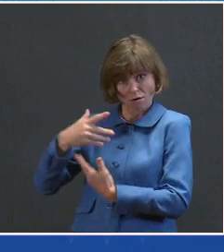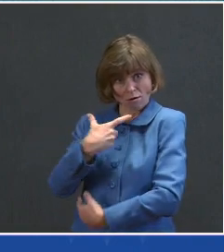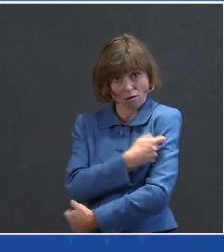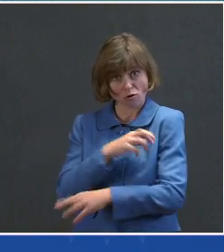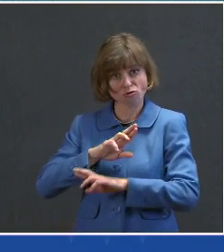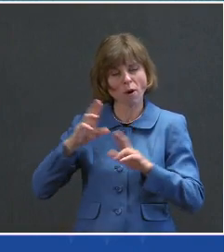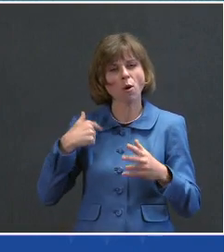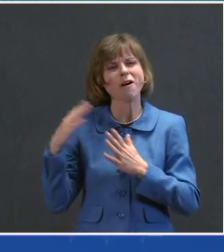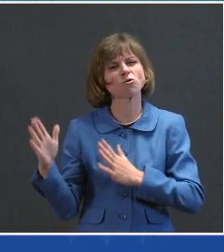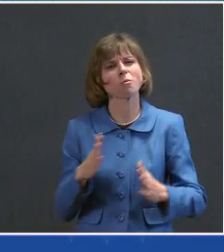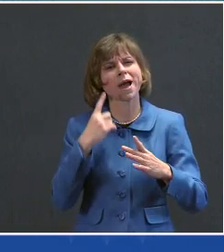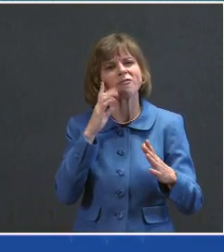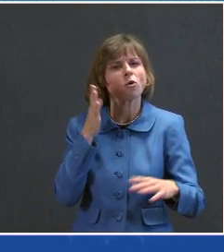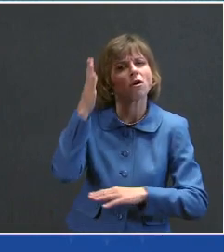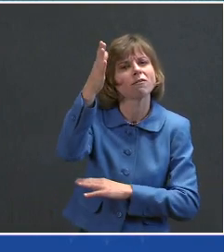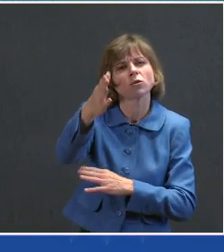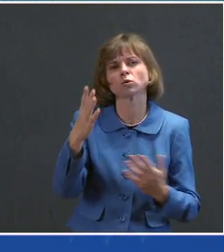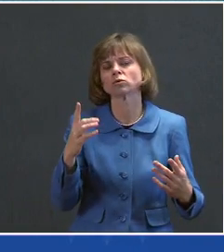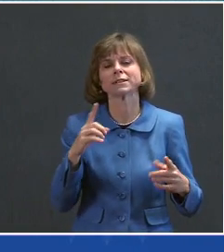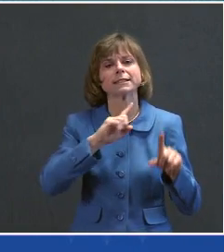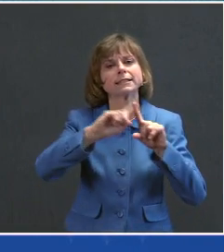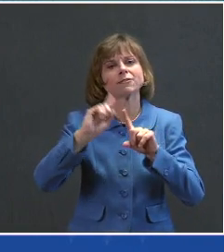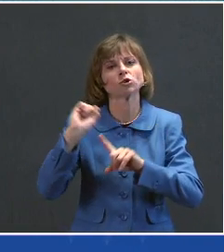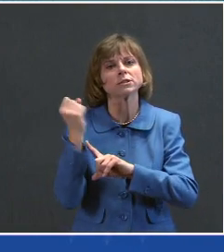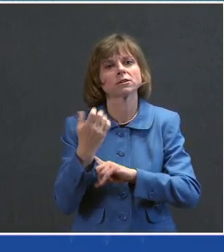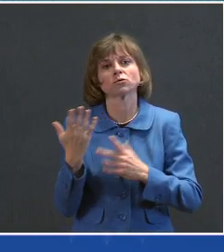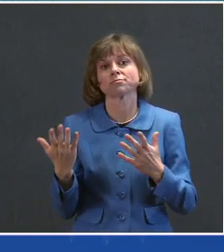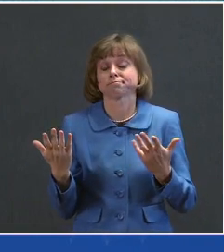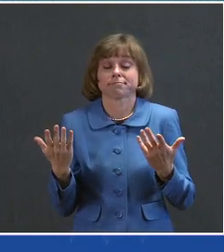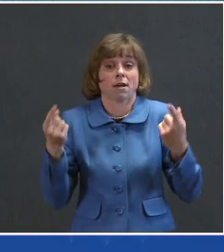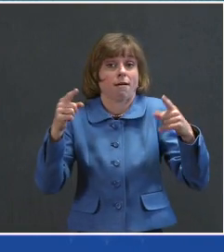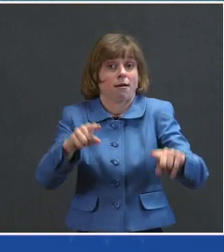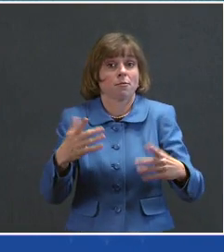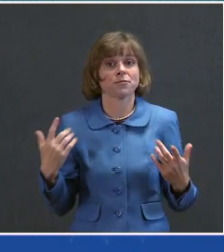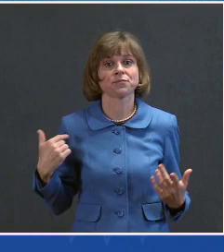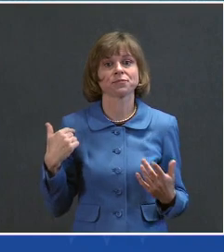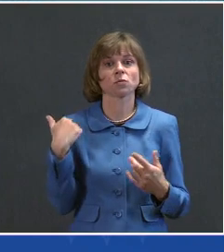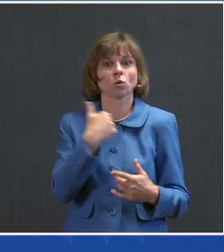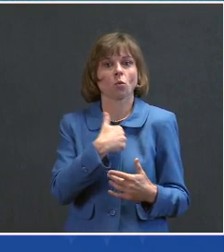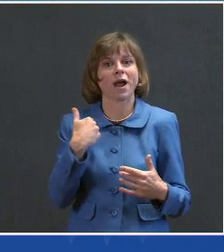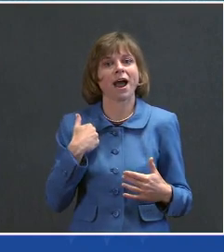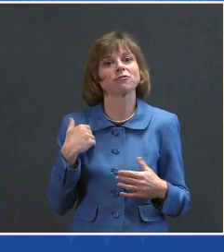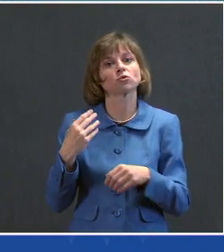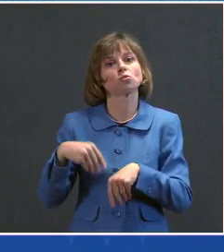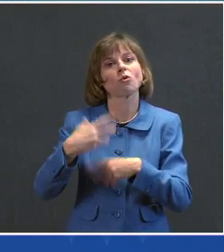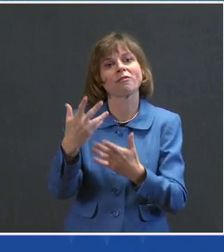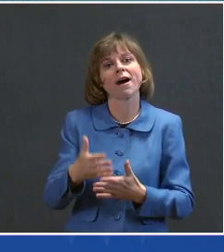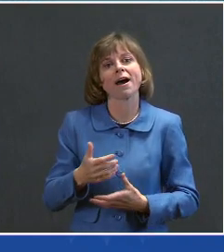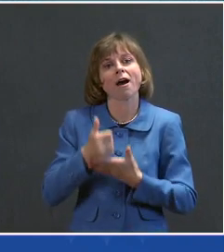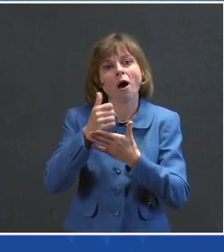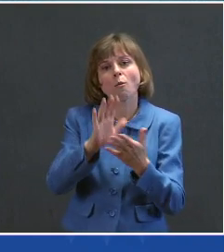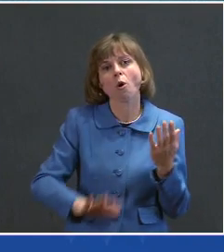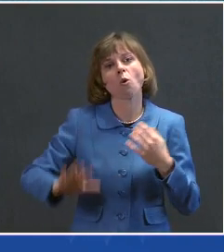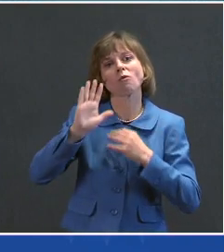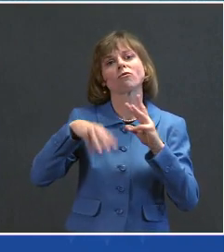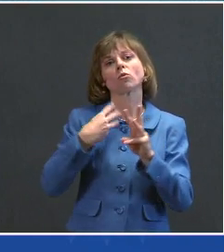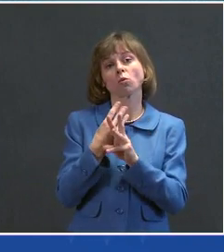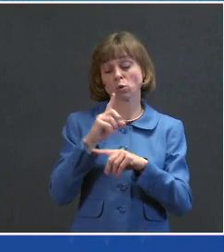which is the international coordinating body to help provide assistance around the world. And certainly when we get to the point where the majority --